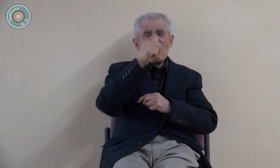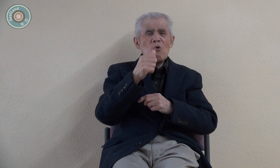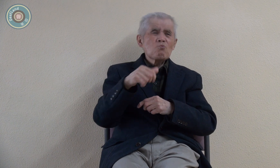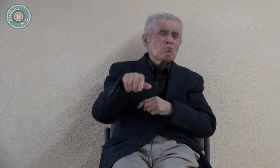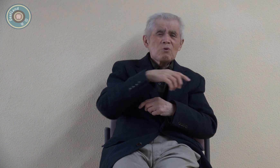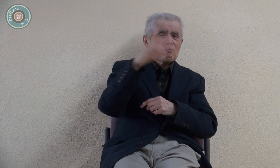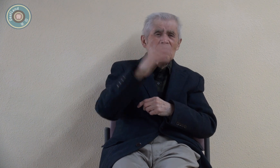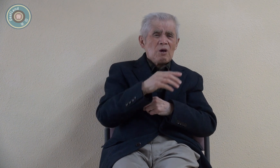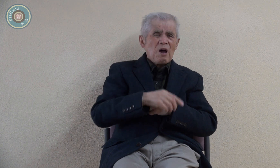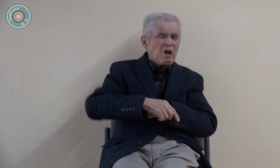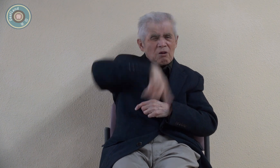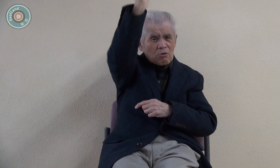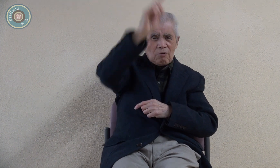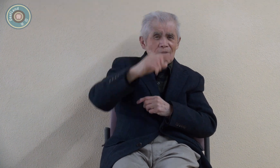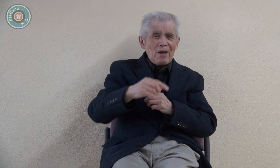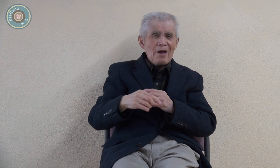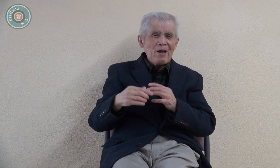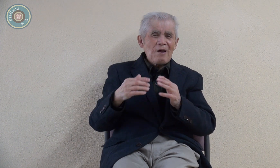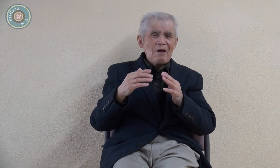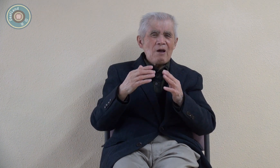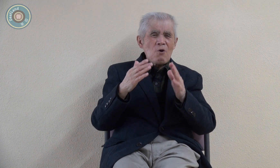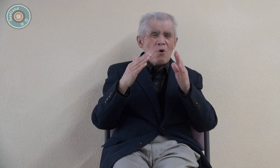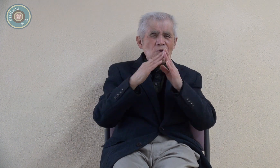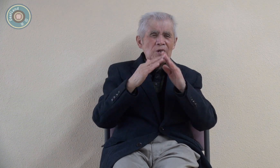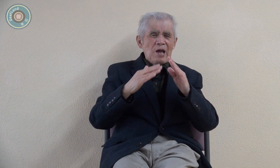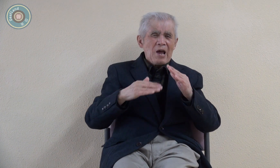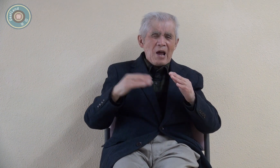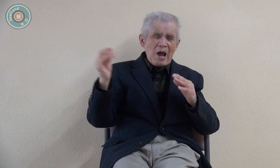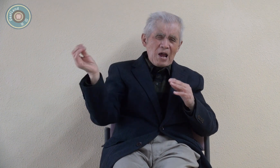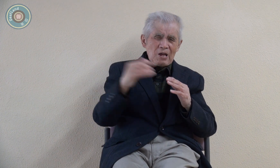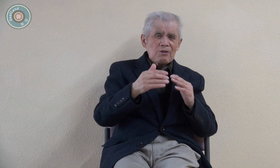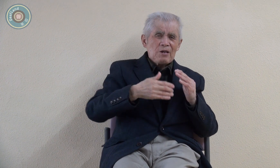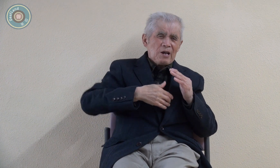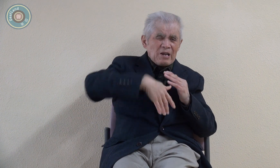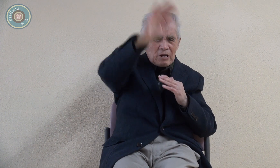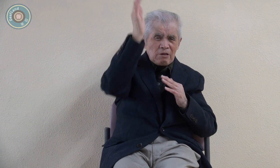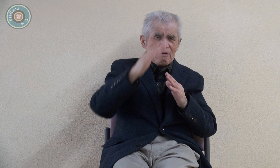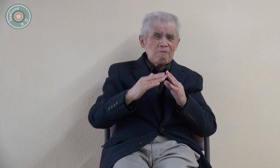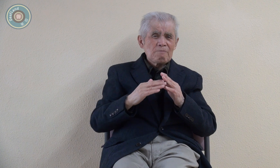“Hurry home,” he said, gesturing